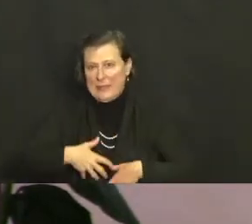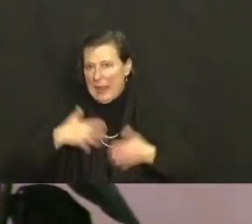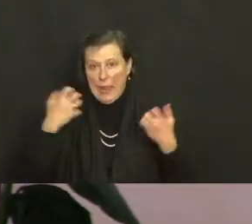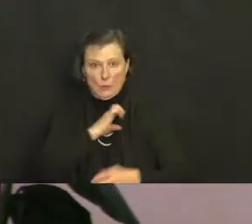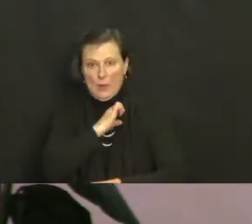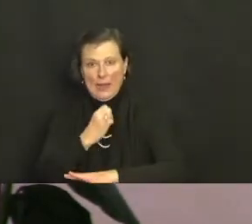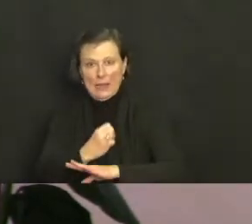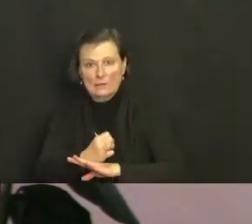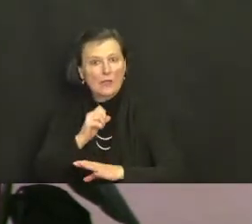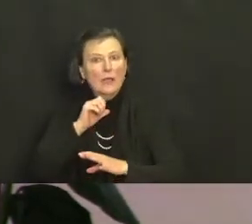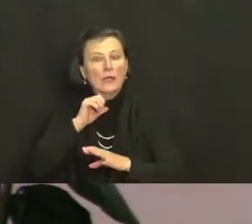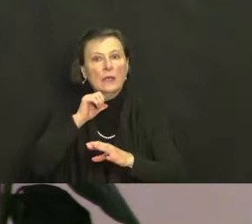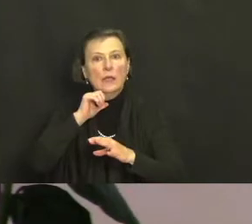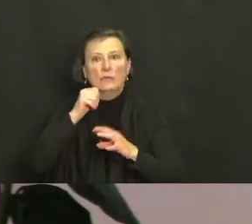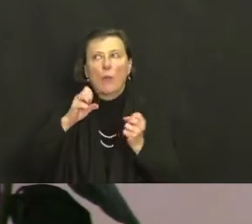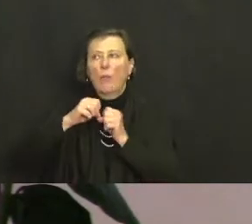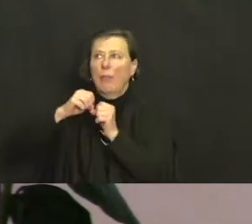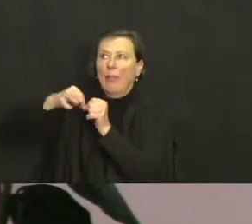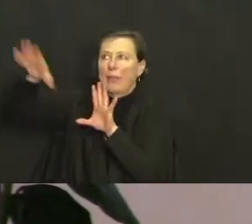to let it go, use it for something good.